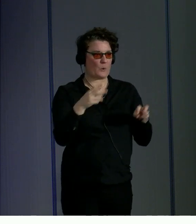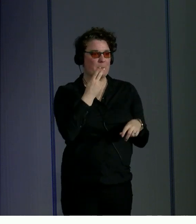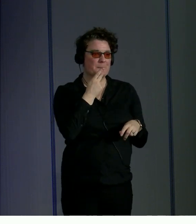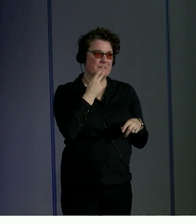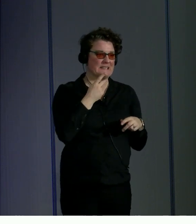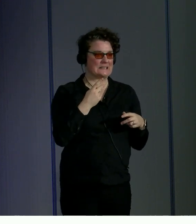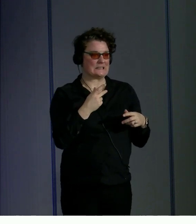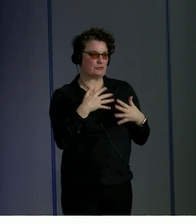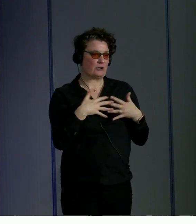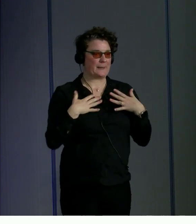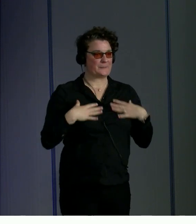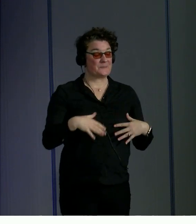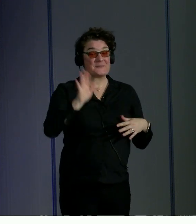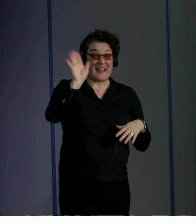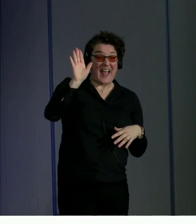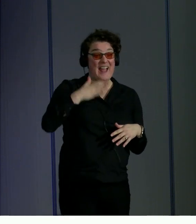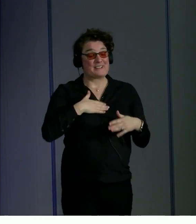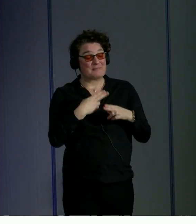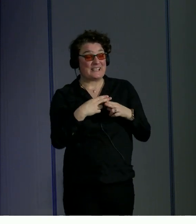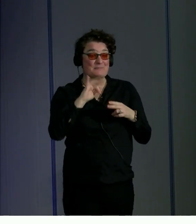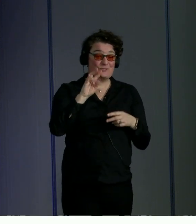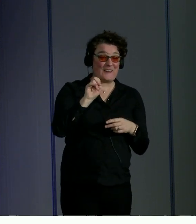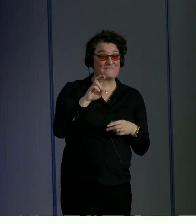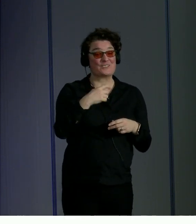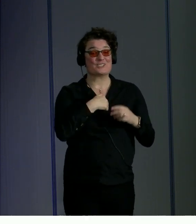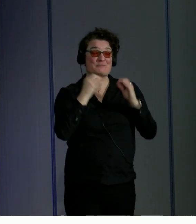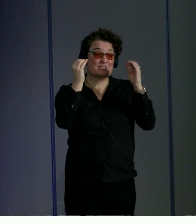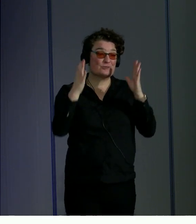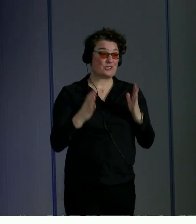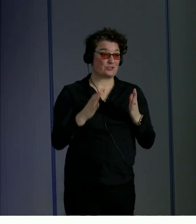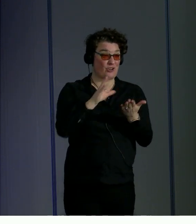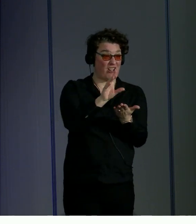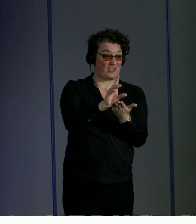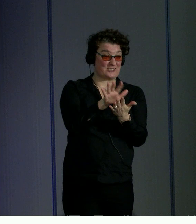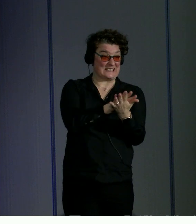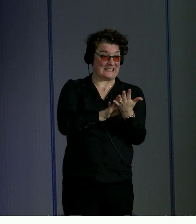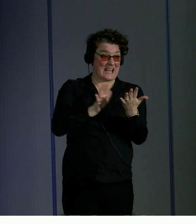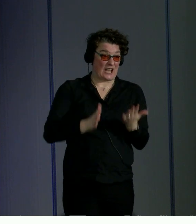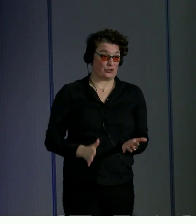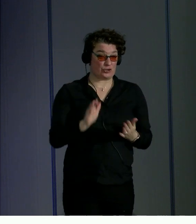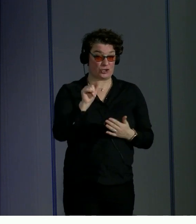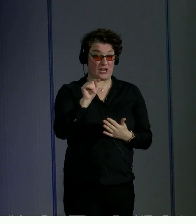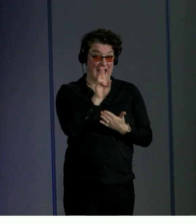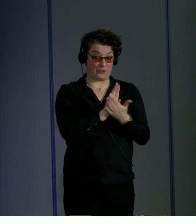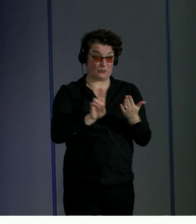is Jennifer. I'm an instructional designer at a University. And one of the questions I want